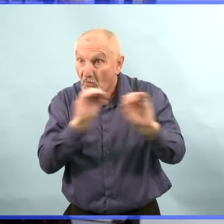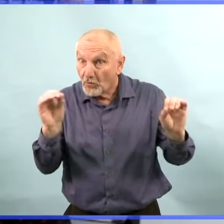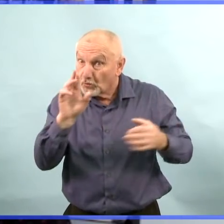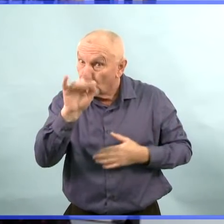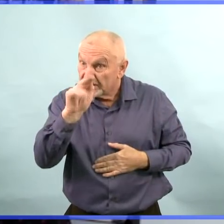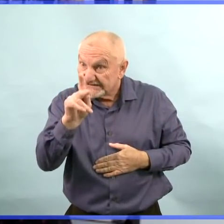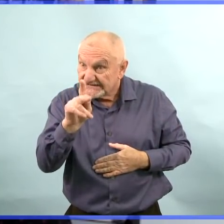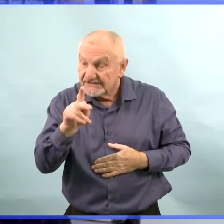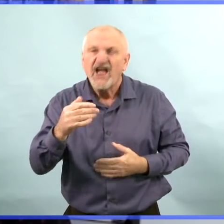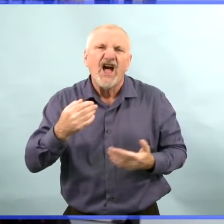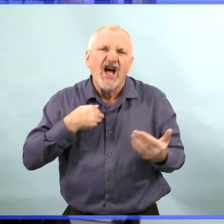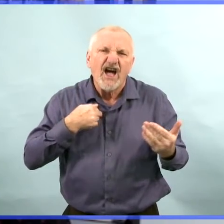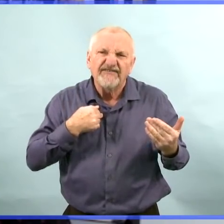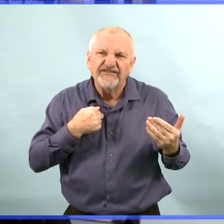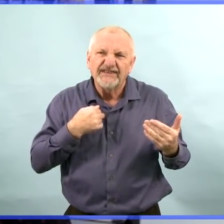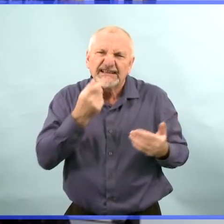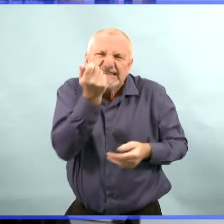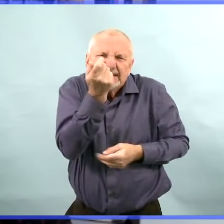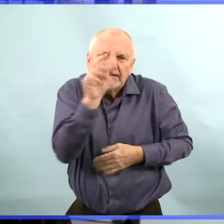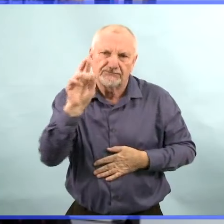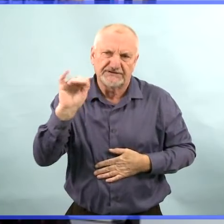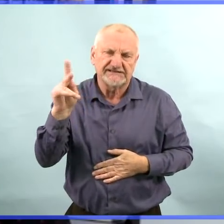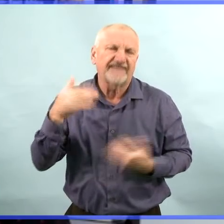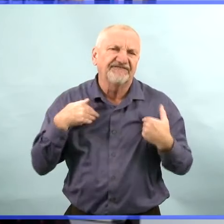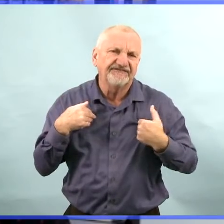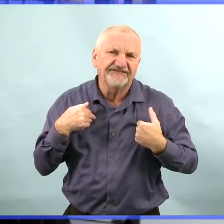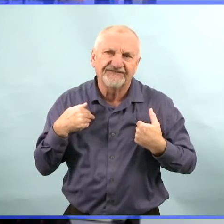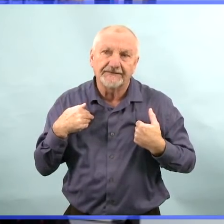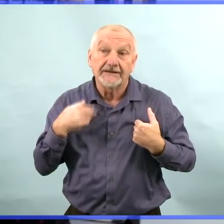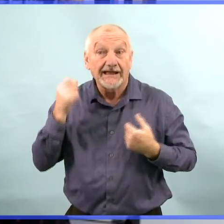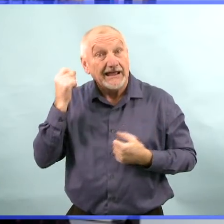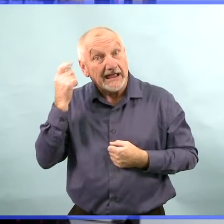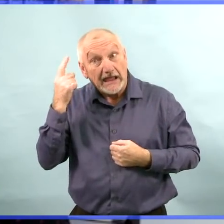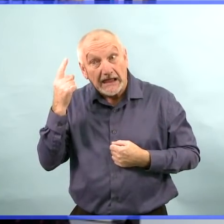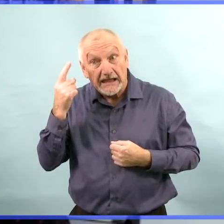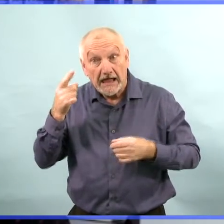not vaccinate your child puts them at more risk than the decision to vaccinate them